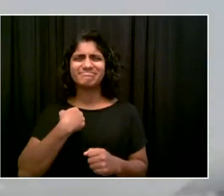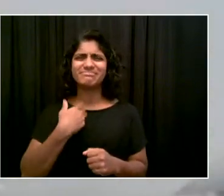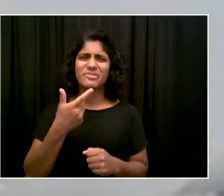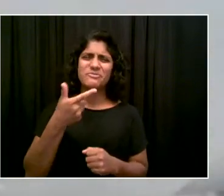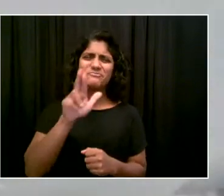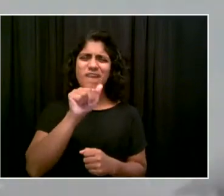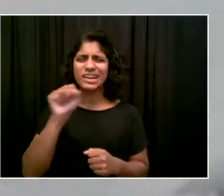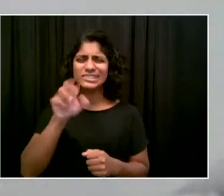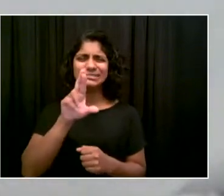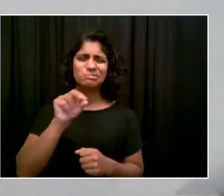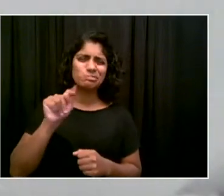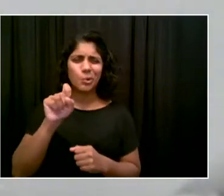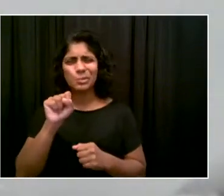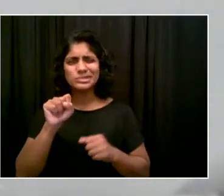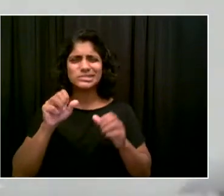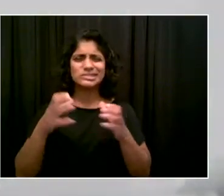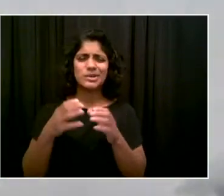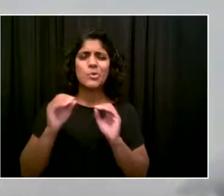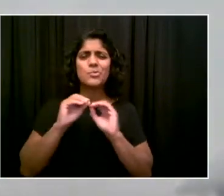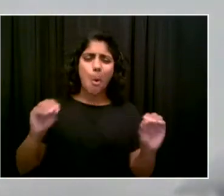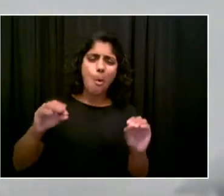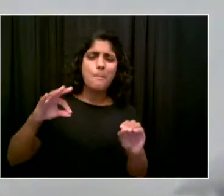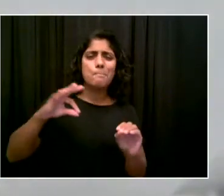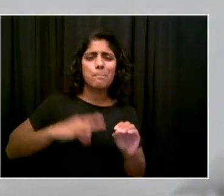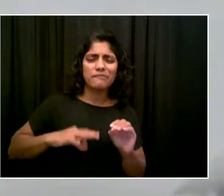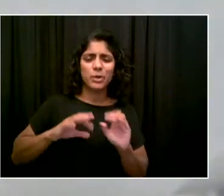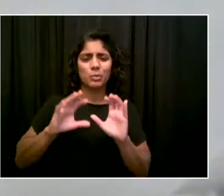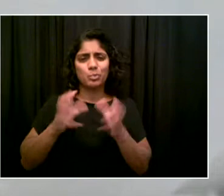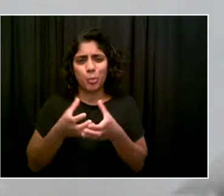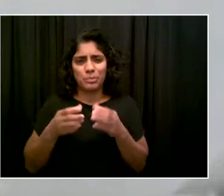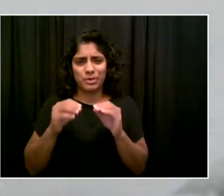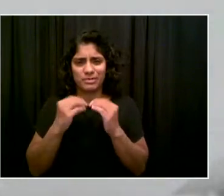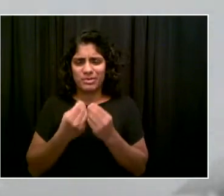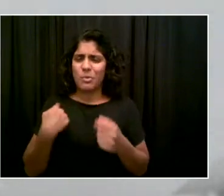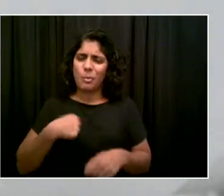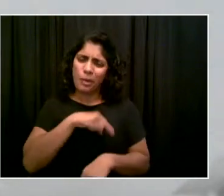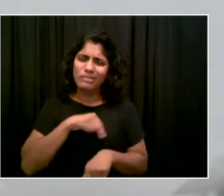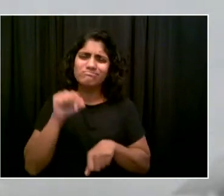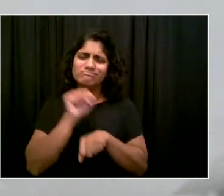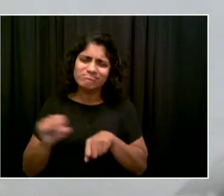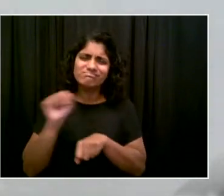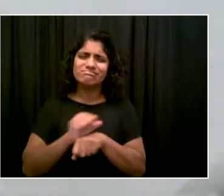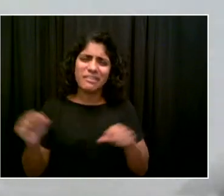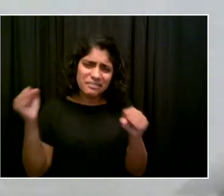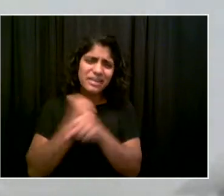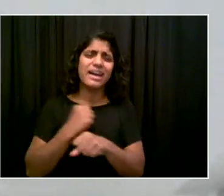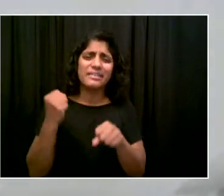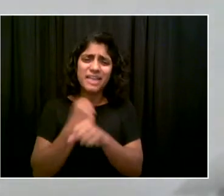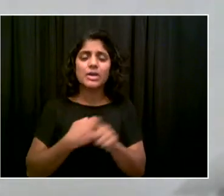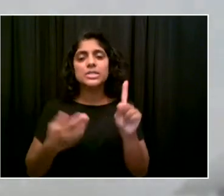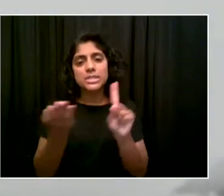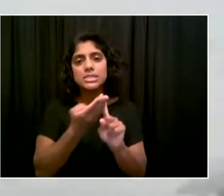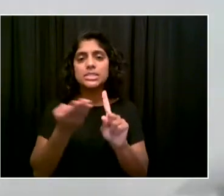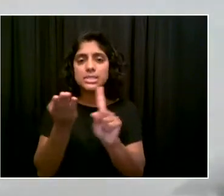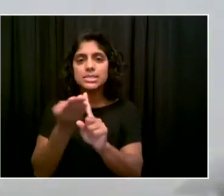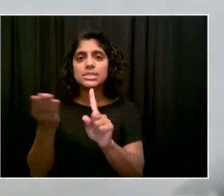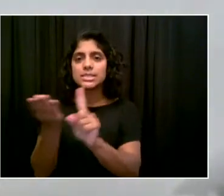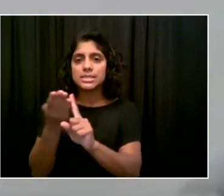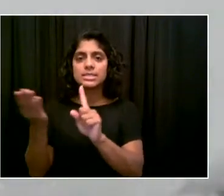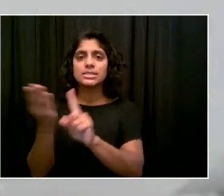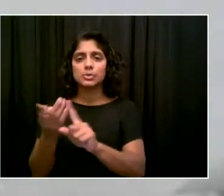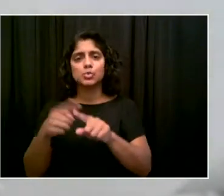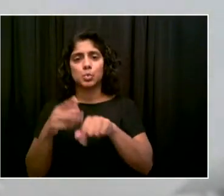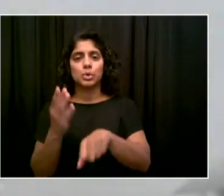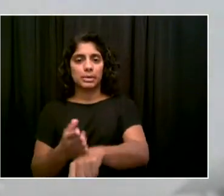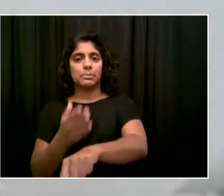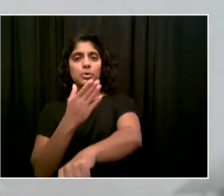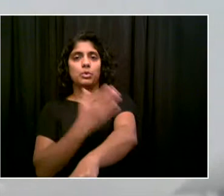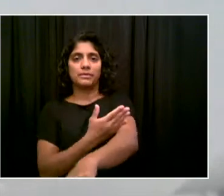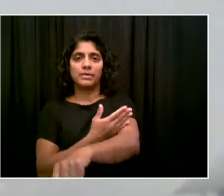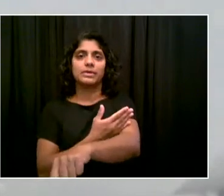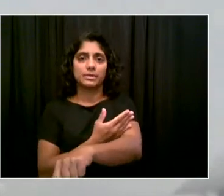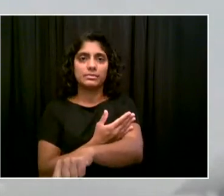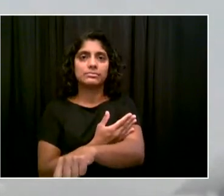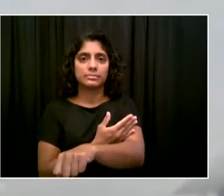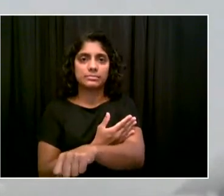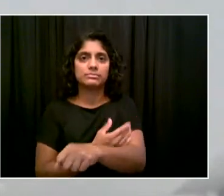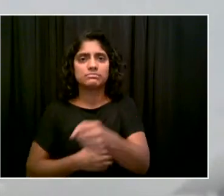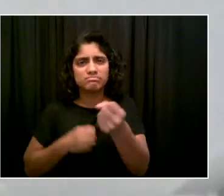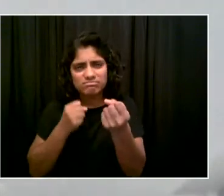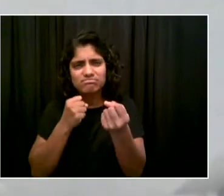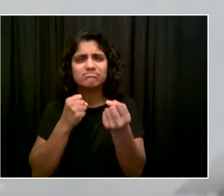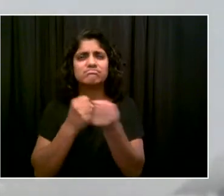OUR LEADERS